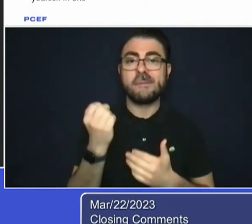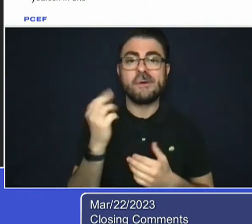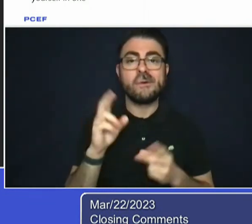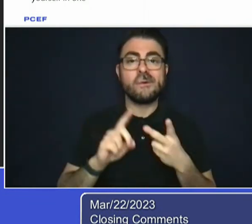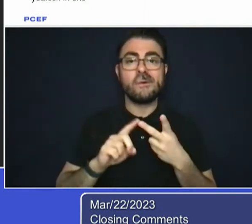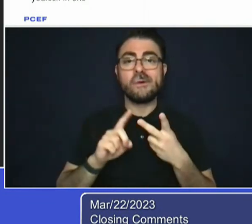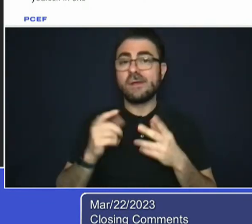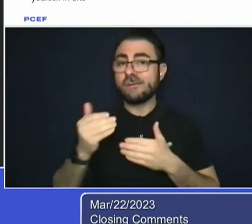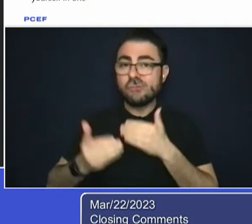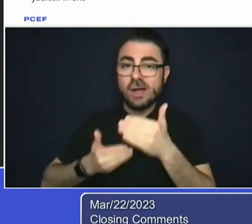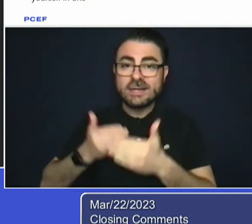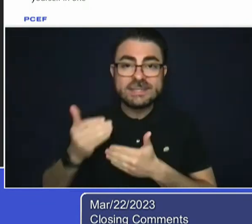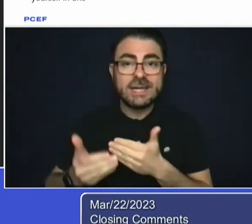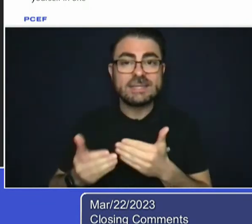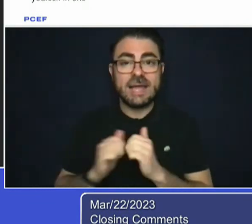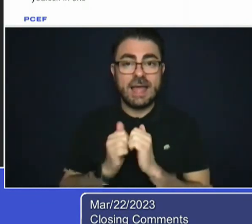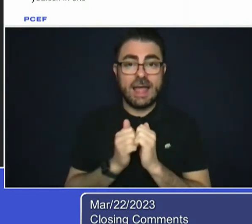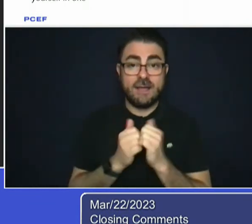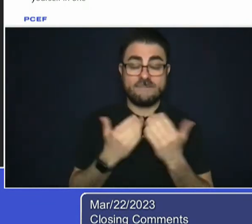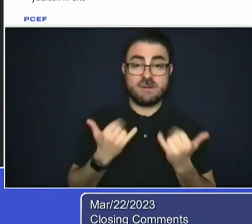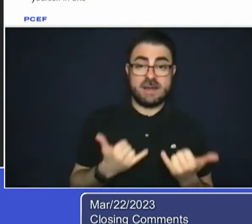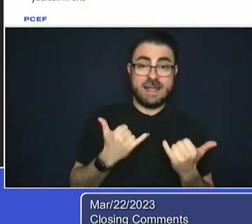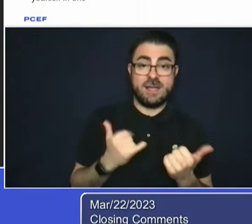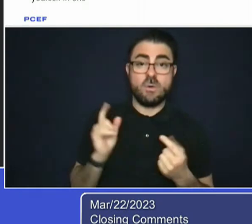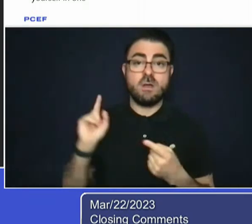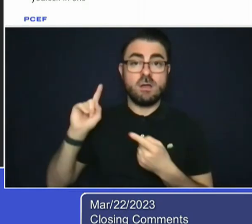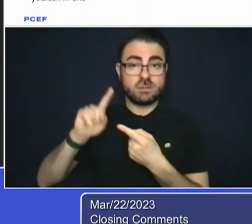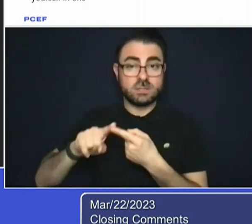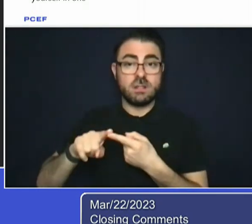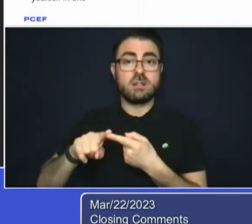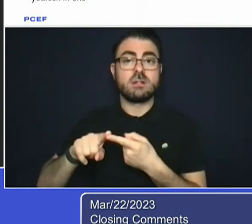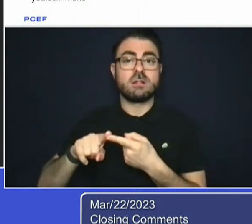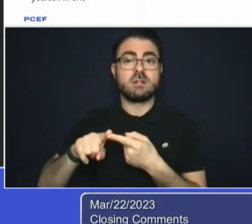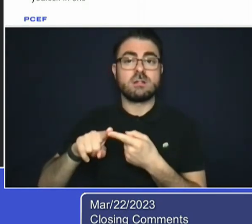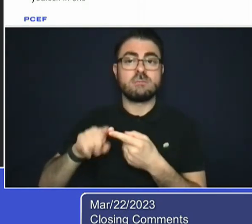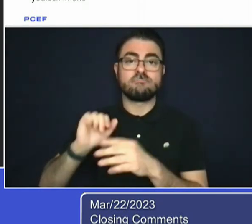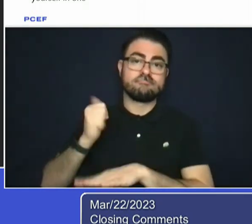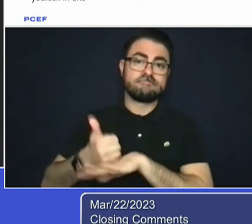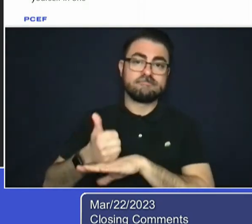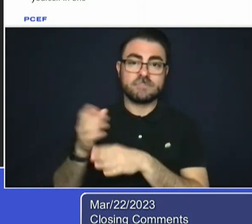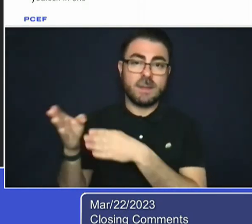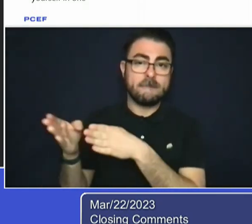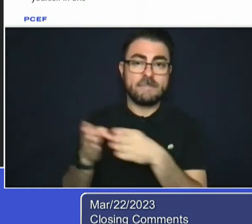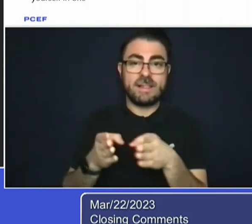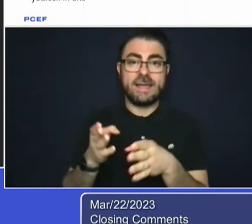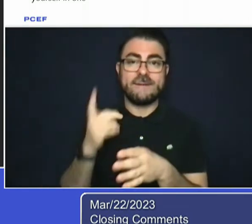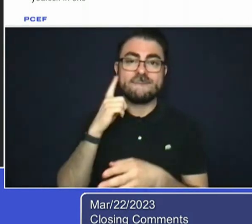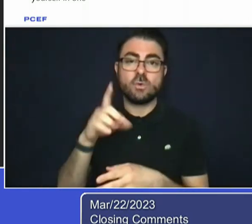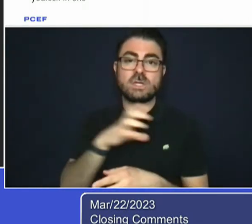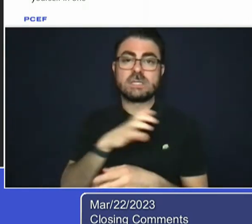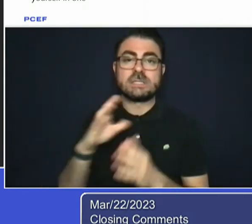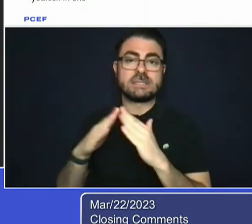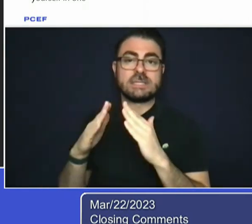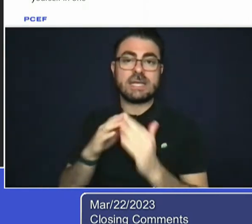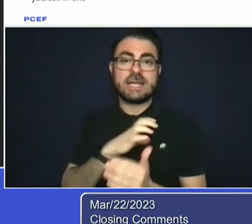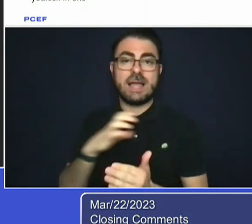MAYBE ABOUT THE PROGRAM OVERALL OR THE PROCESS BETWEEN HERE AND